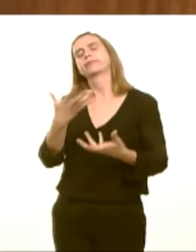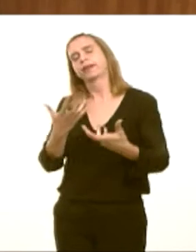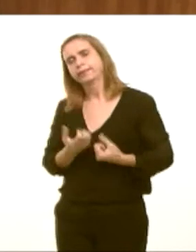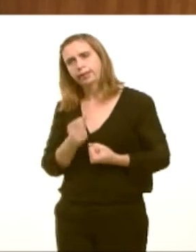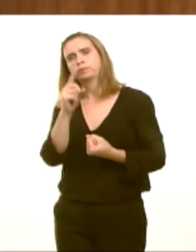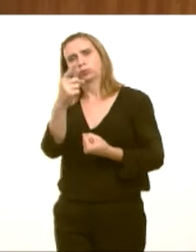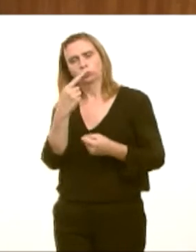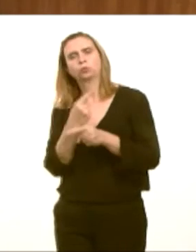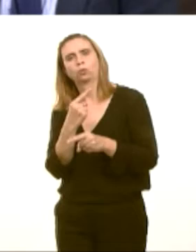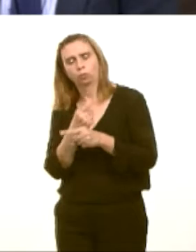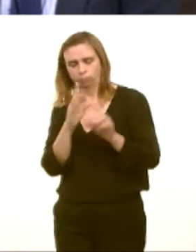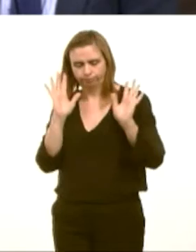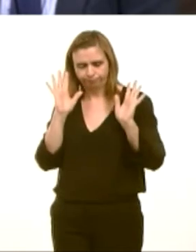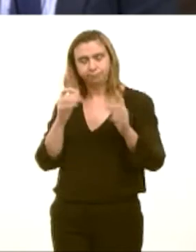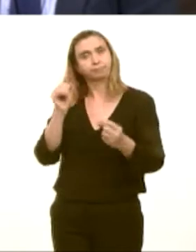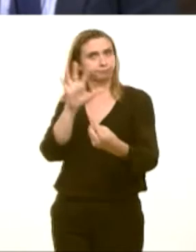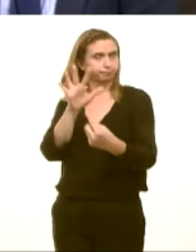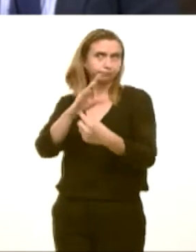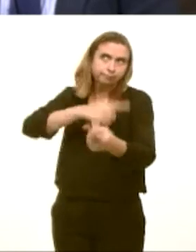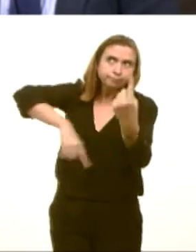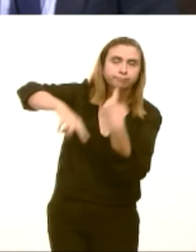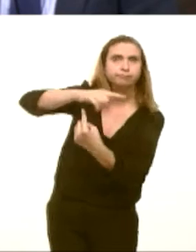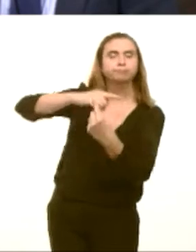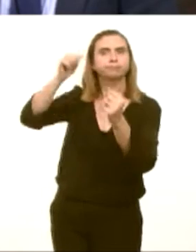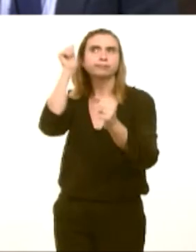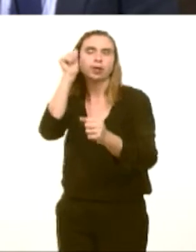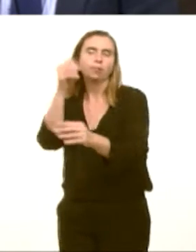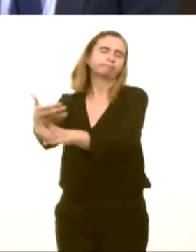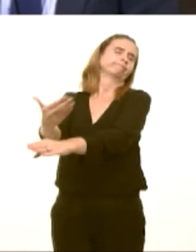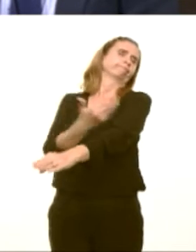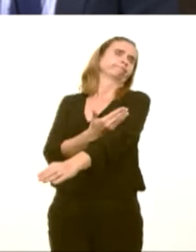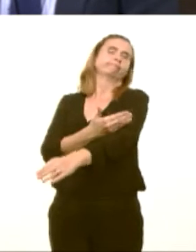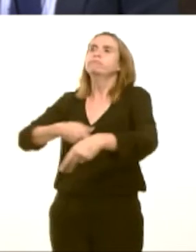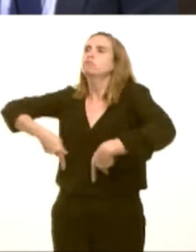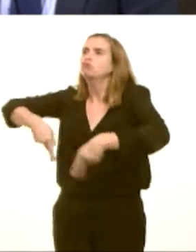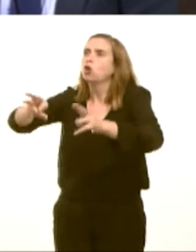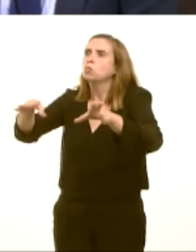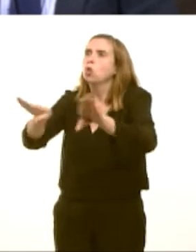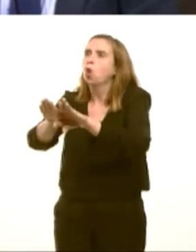It is important that people are aware of what the plans are long before the event takes place.